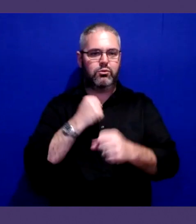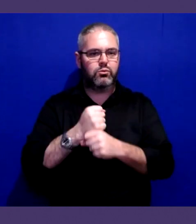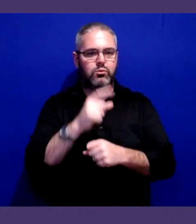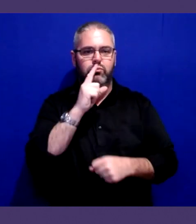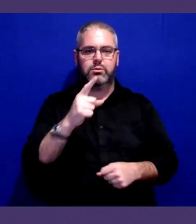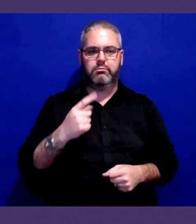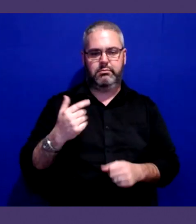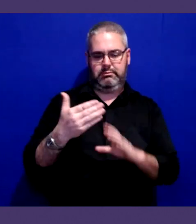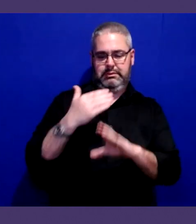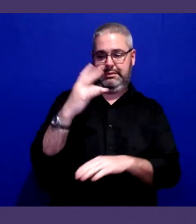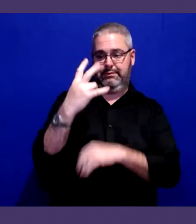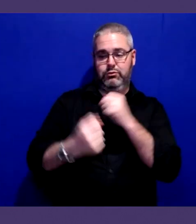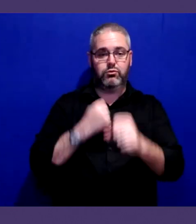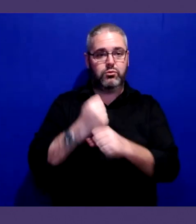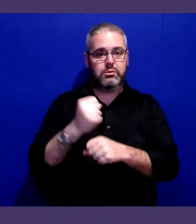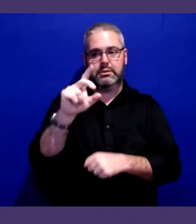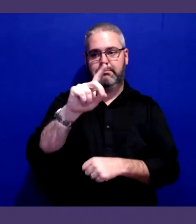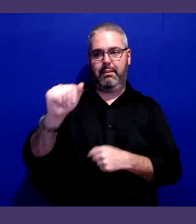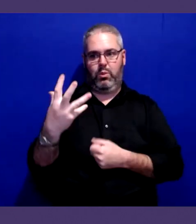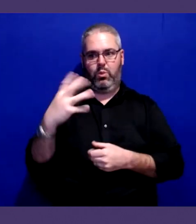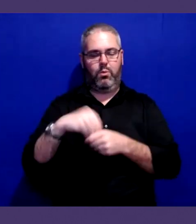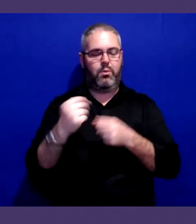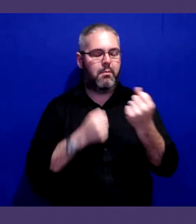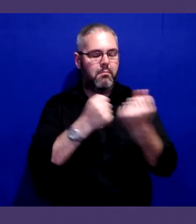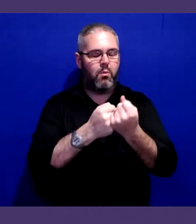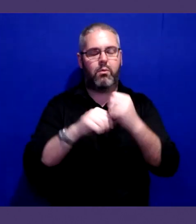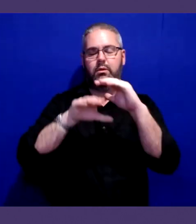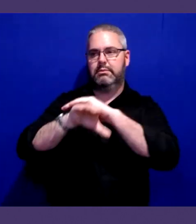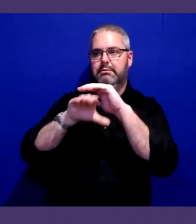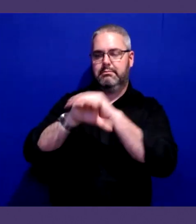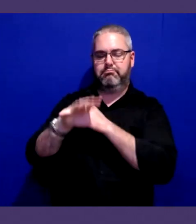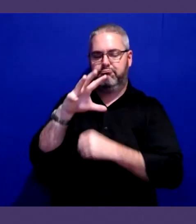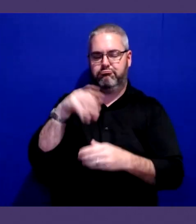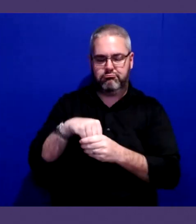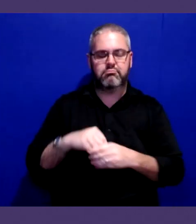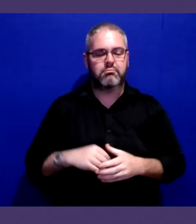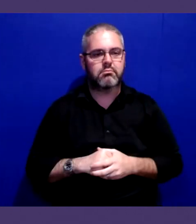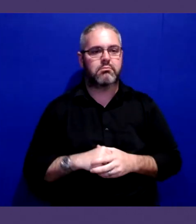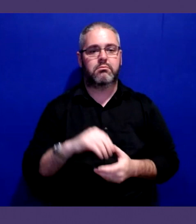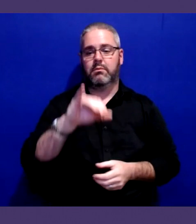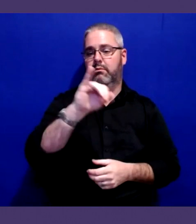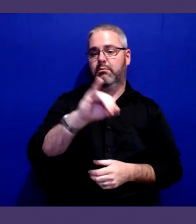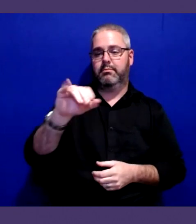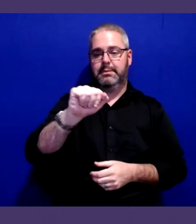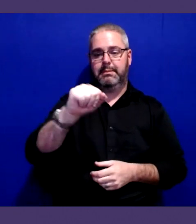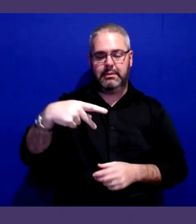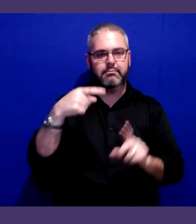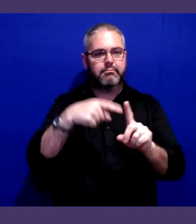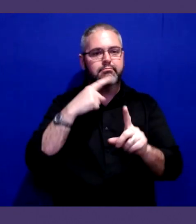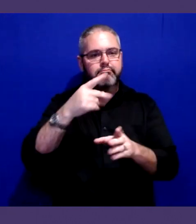disability inclusion support and accessibility. IAAP is a professional membership society, or